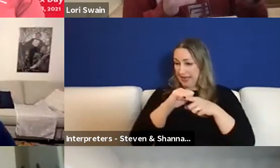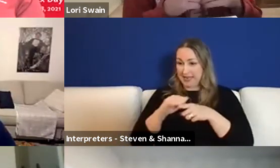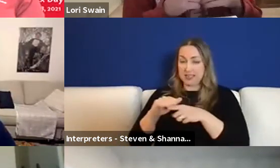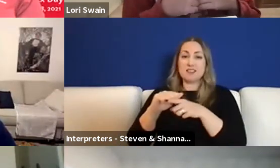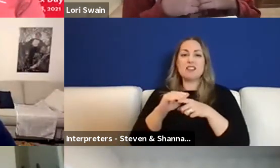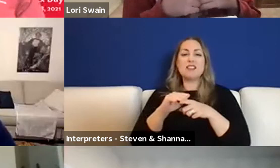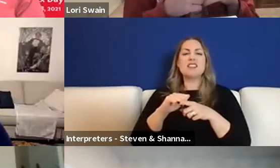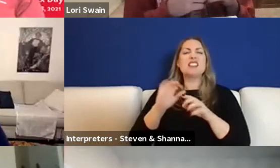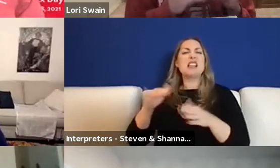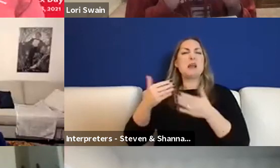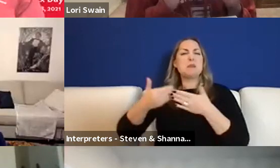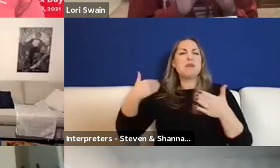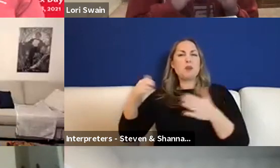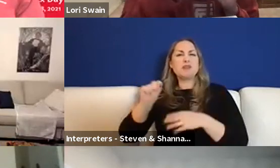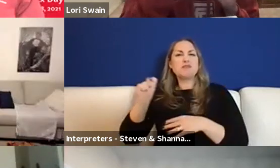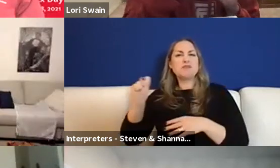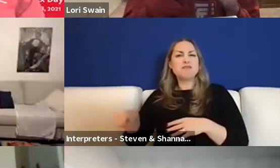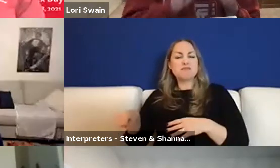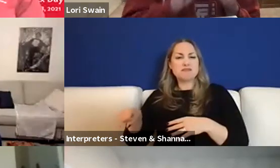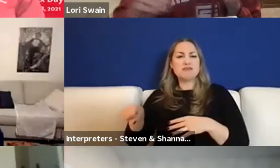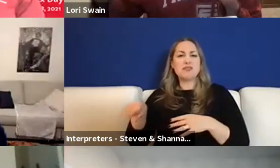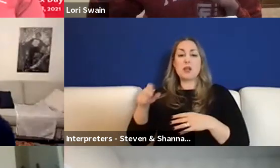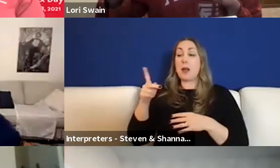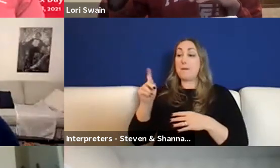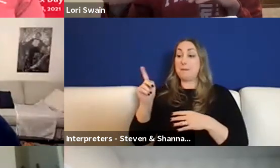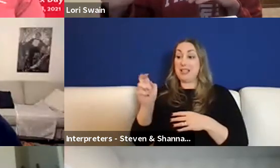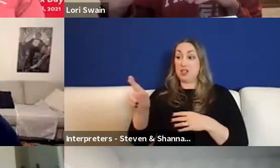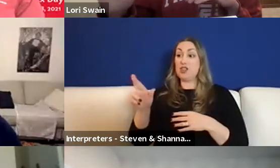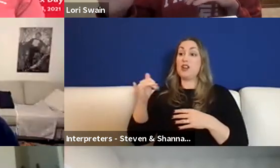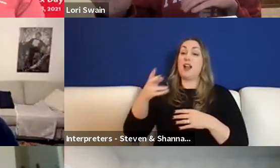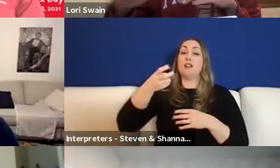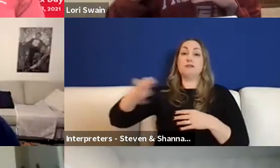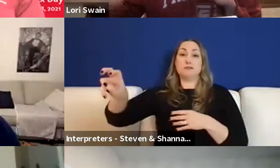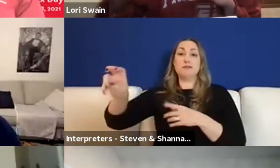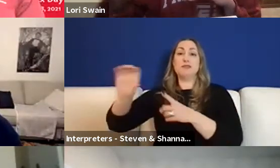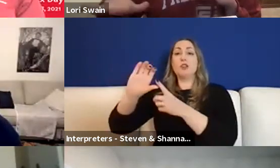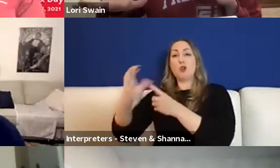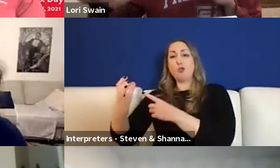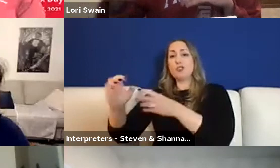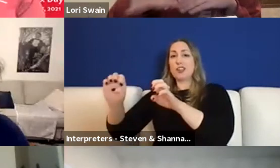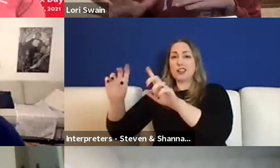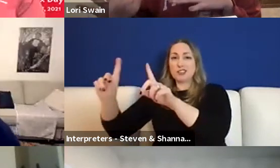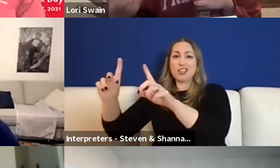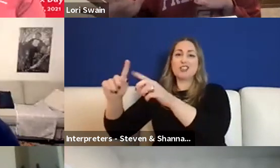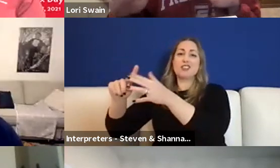previous semester. And now Peter is going into, you know, culture, education, society, and kind of trying to train those counselors.